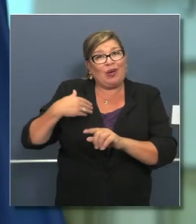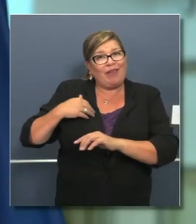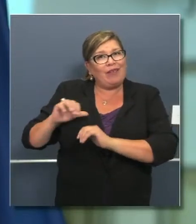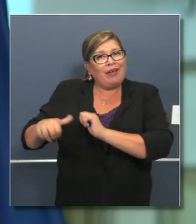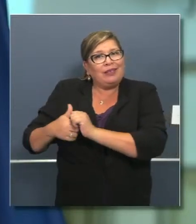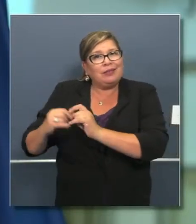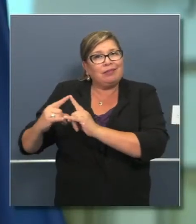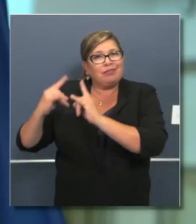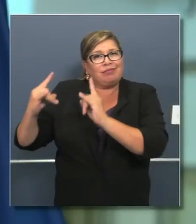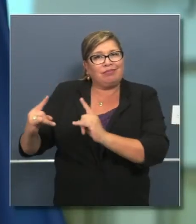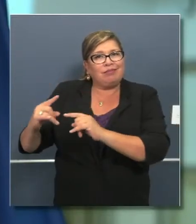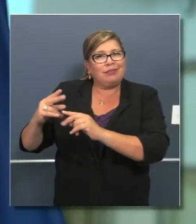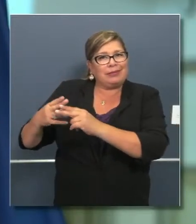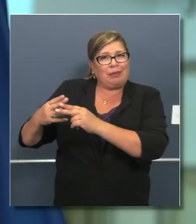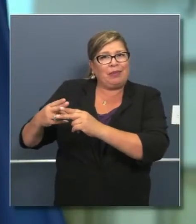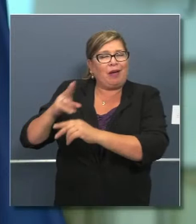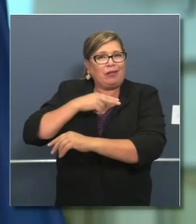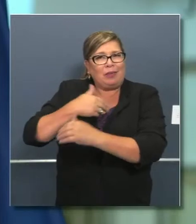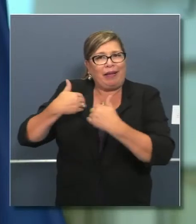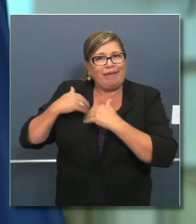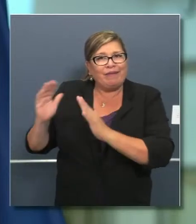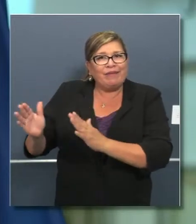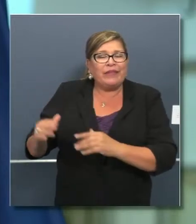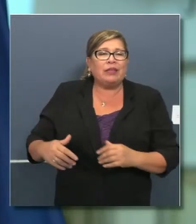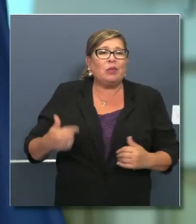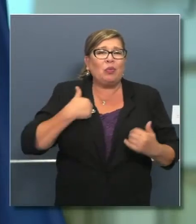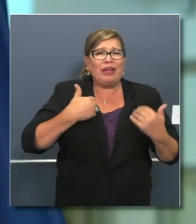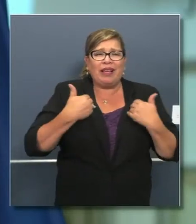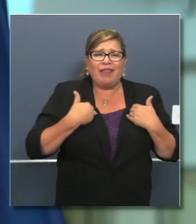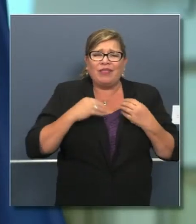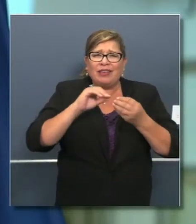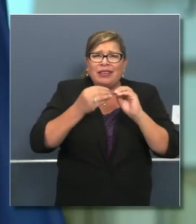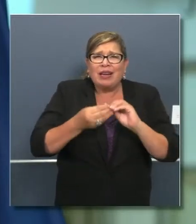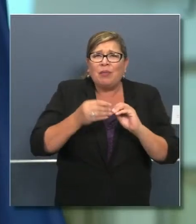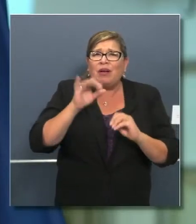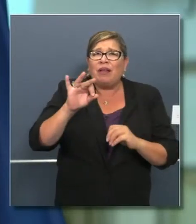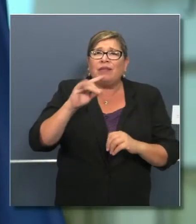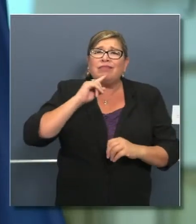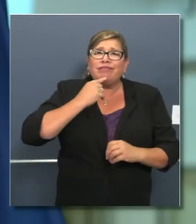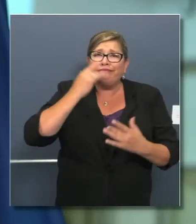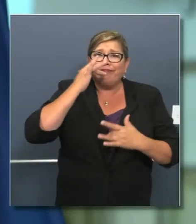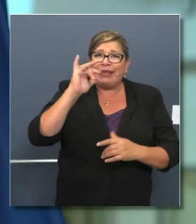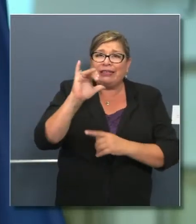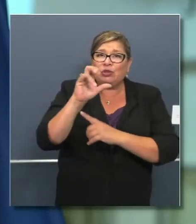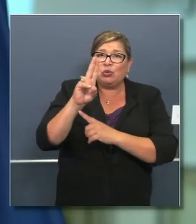capacity our ventilator capacity the amount of PPE we have now is unprecedented because of the